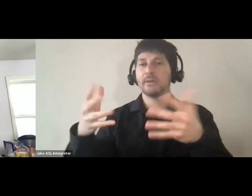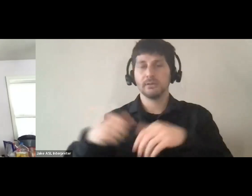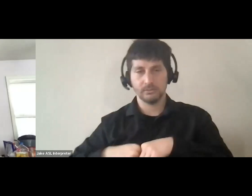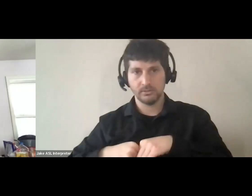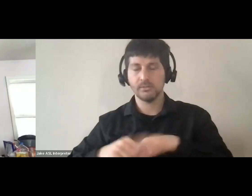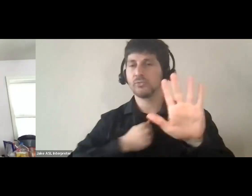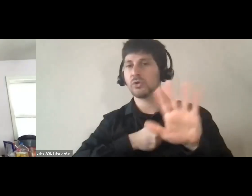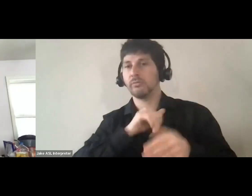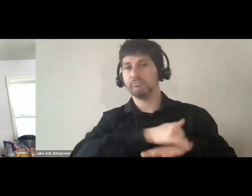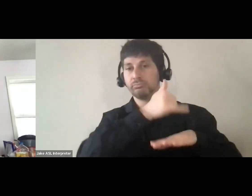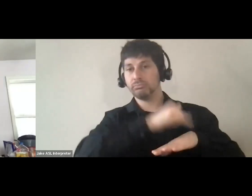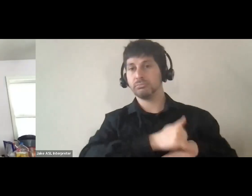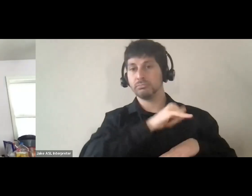Let me tell you. It has everything to do with disability. I'm sorry.